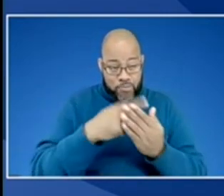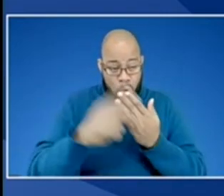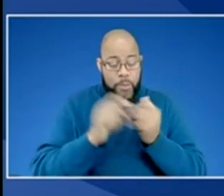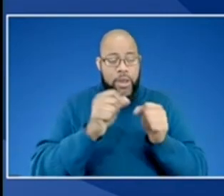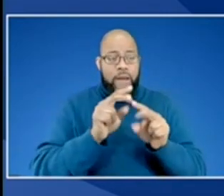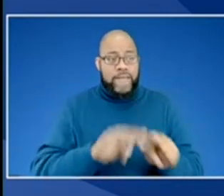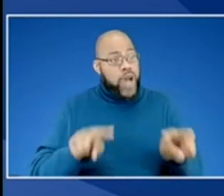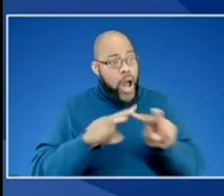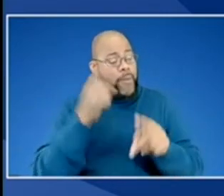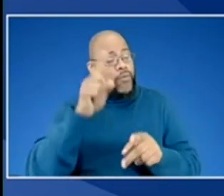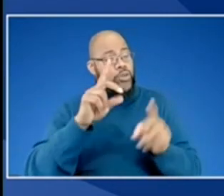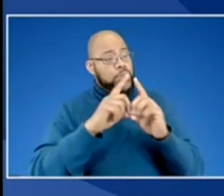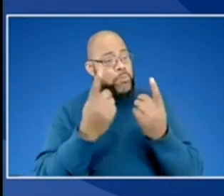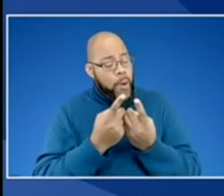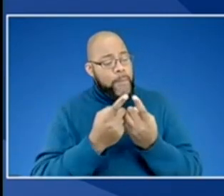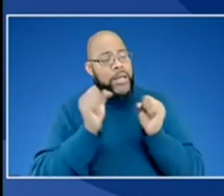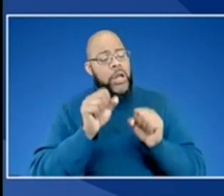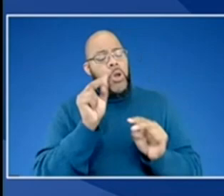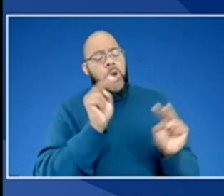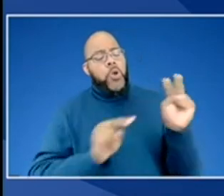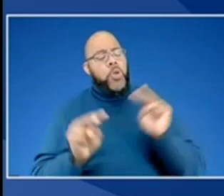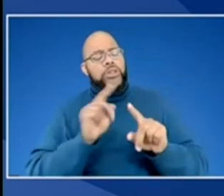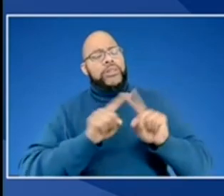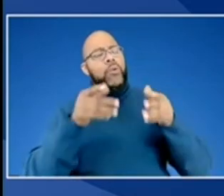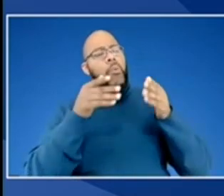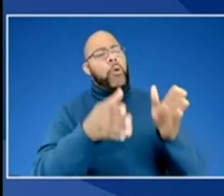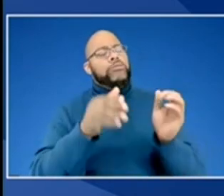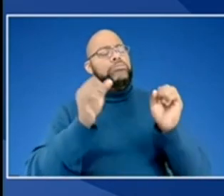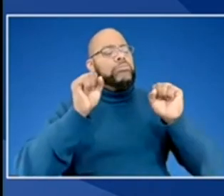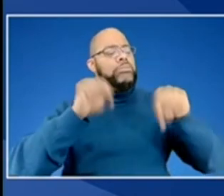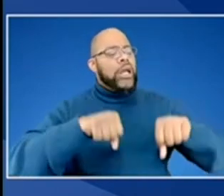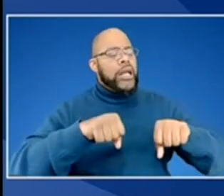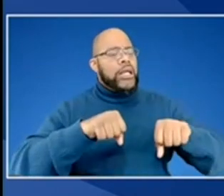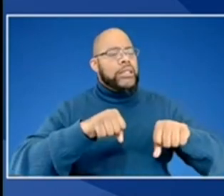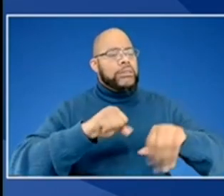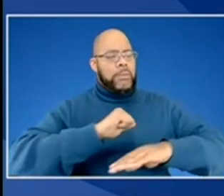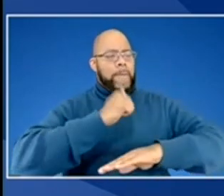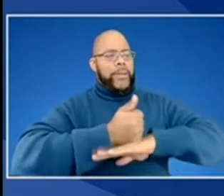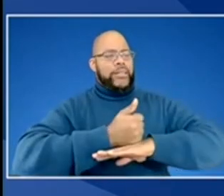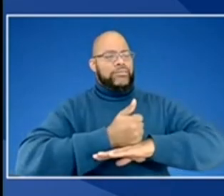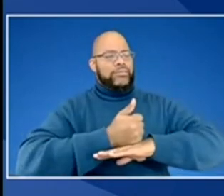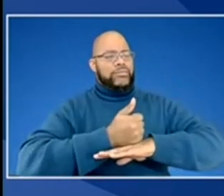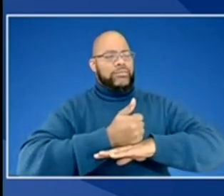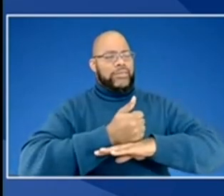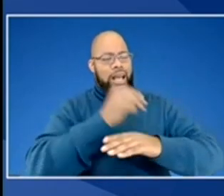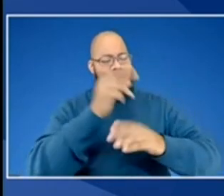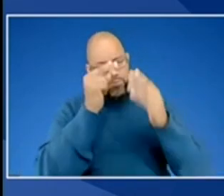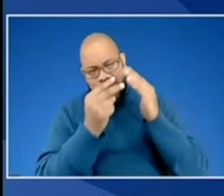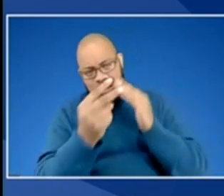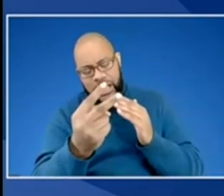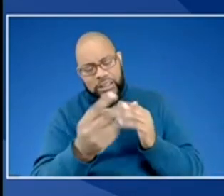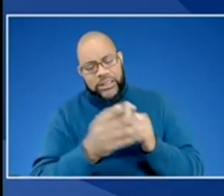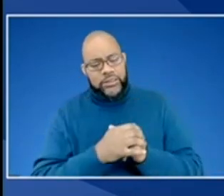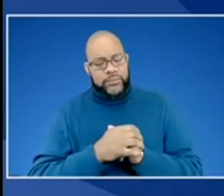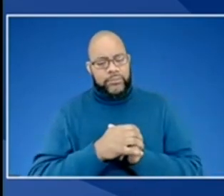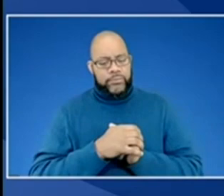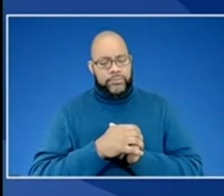Department to look at ways that it can it can baseline and predict future hardships,